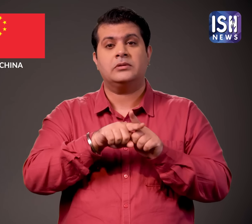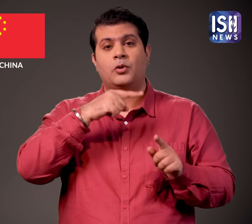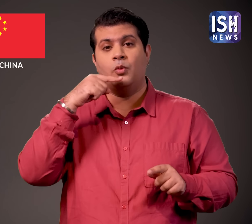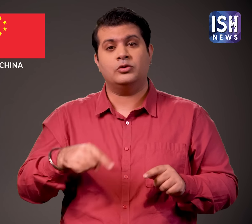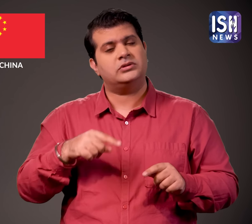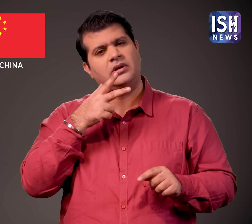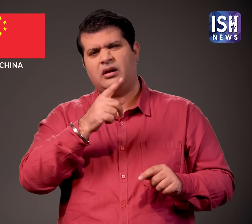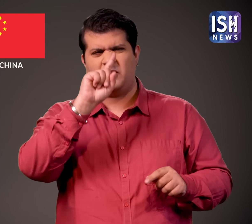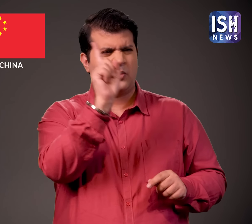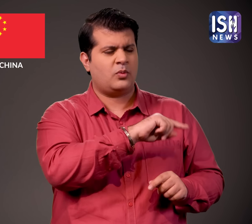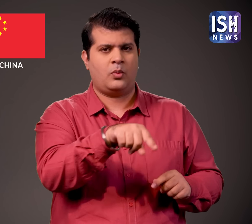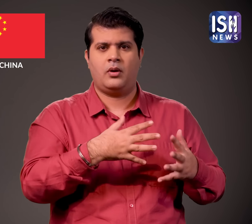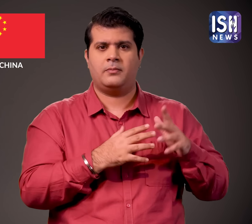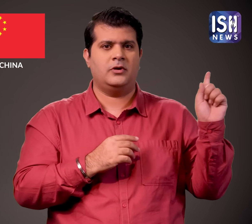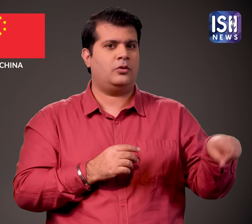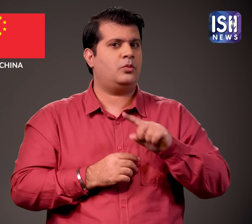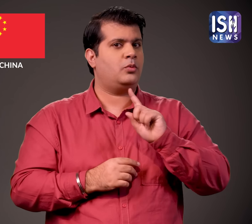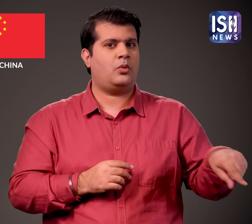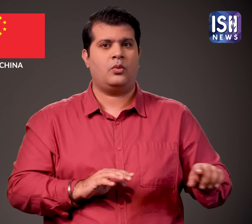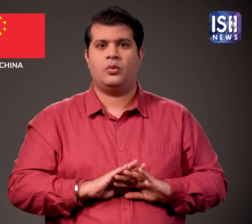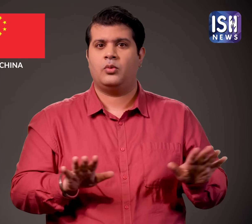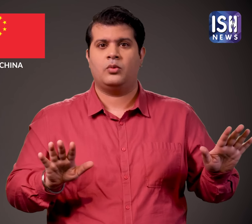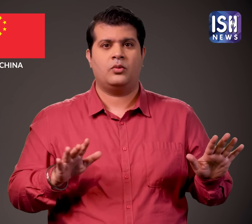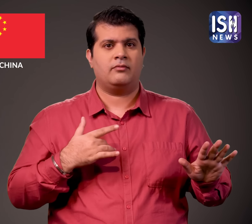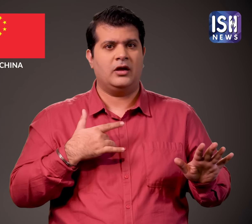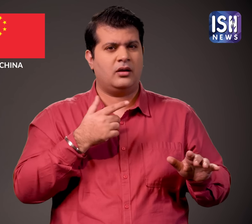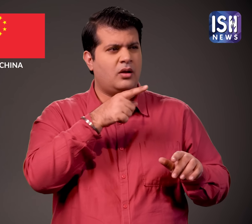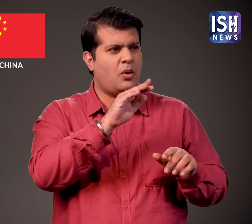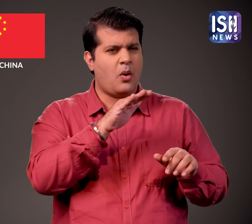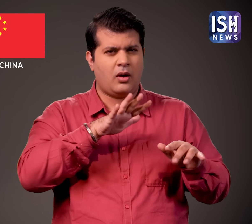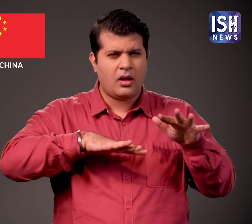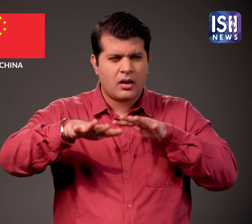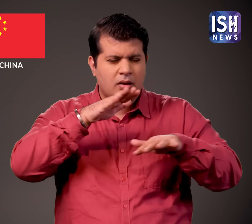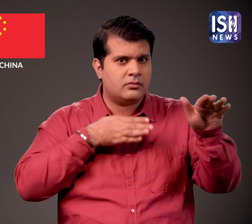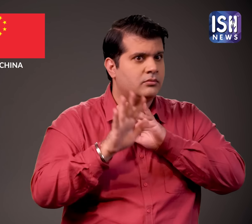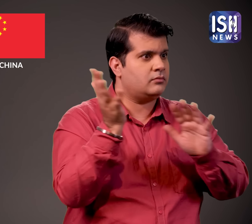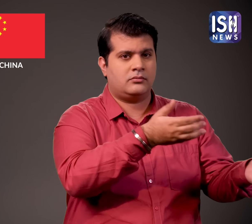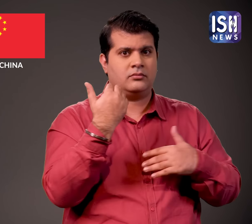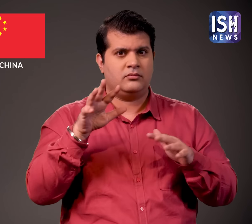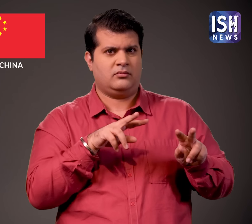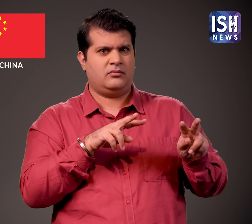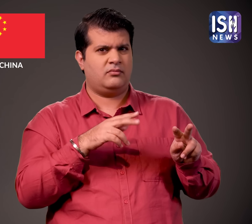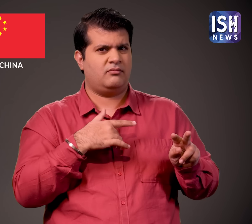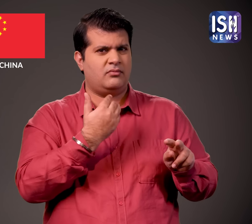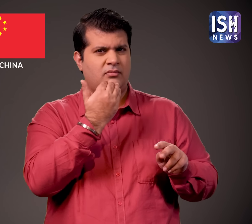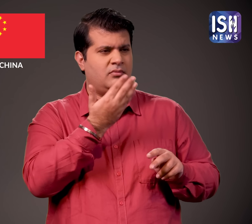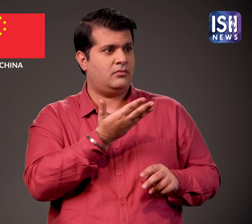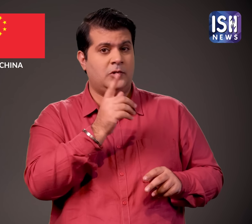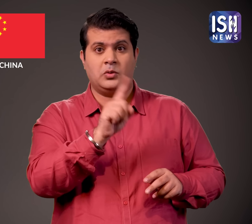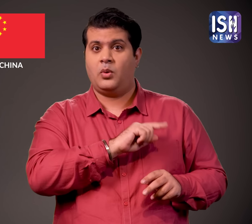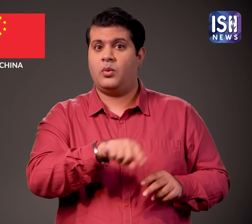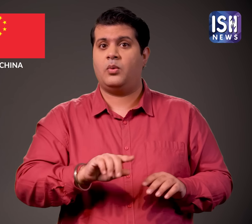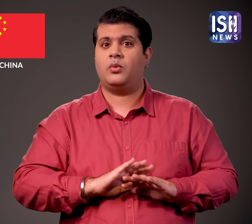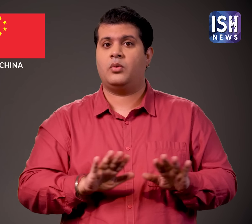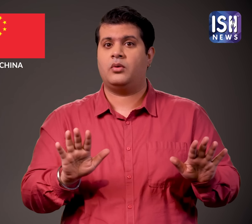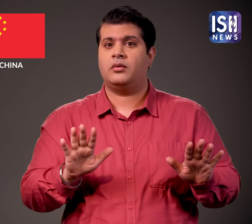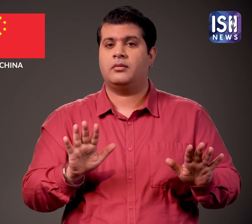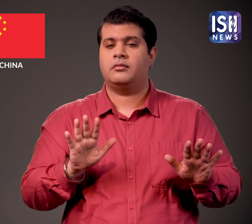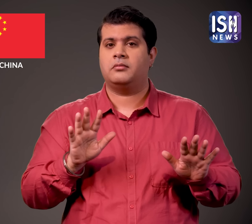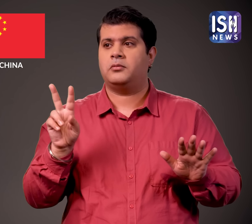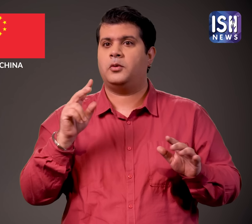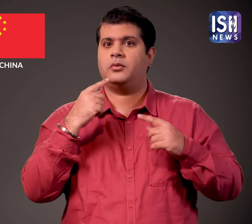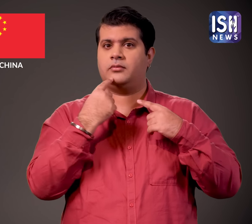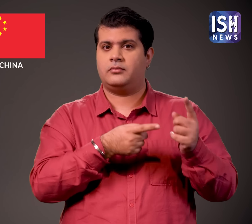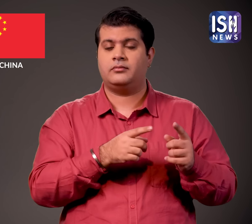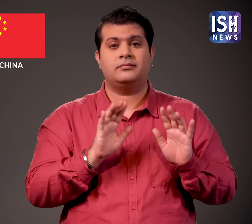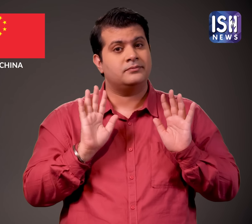Russia also criticised the US, calling the operation "deeply concerning and condemnable."